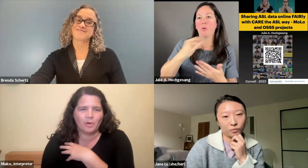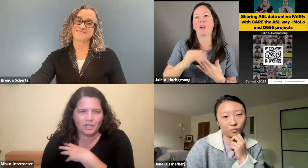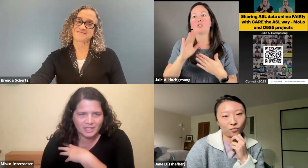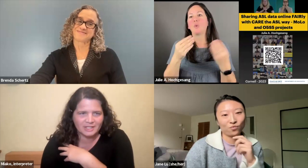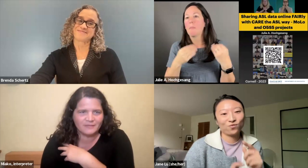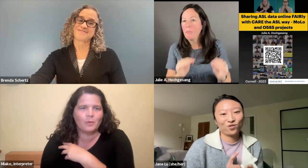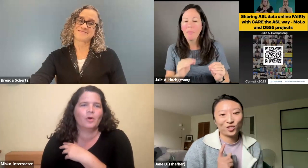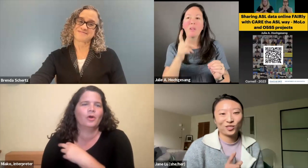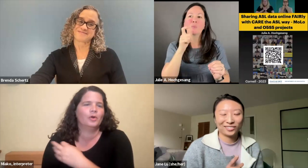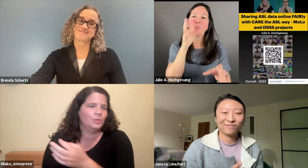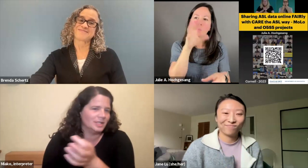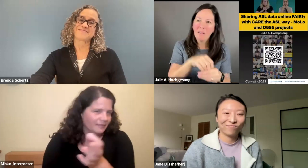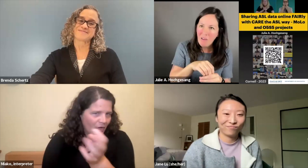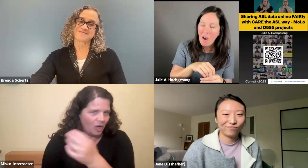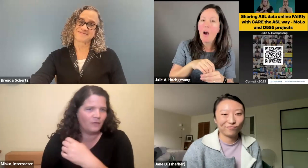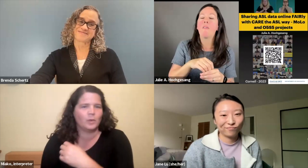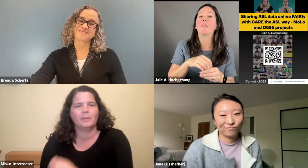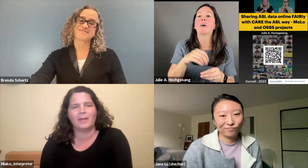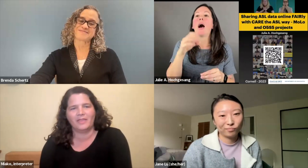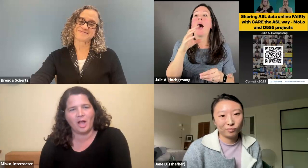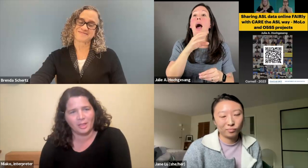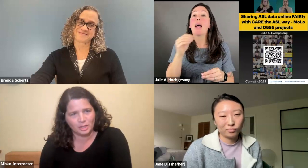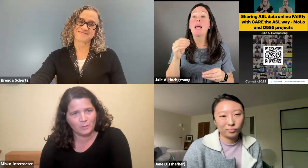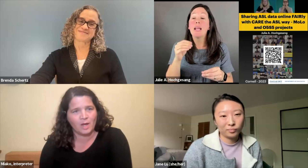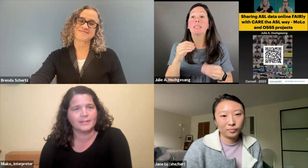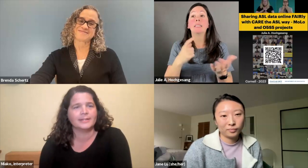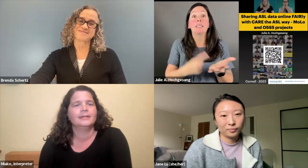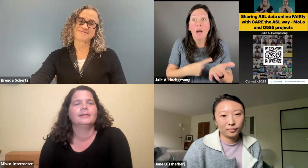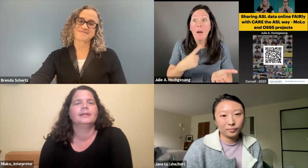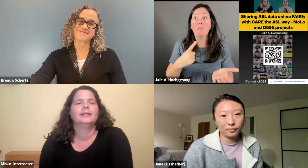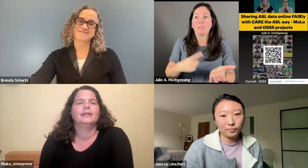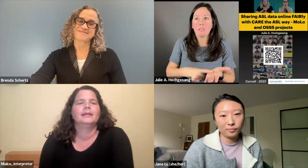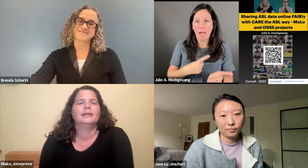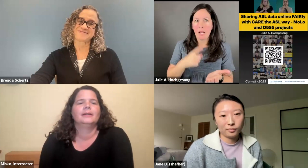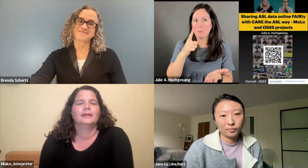project is for who was involved what the methodology